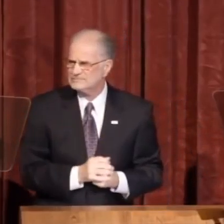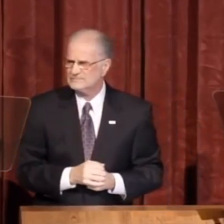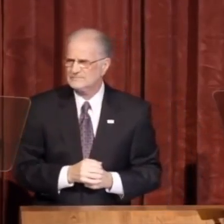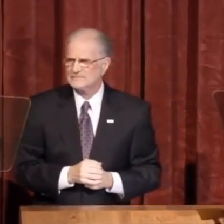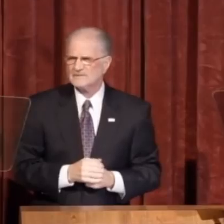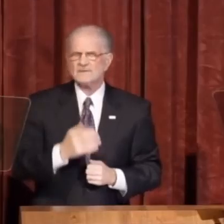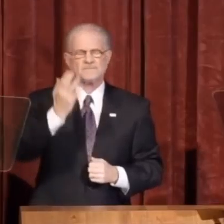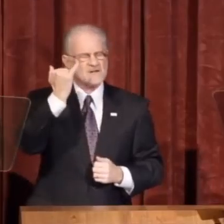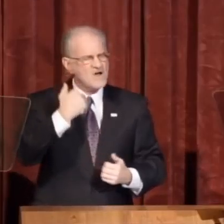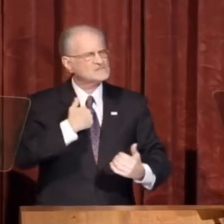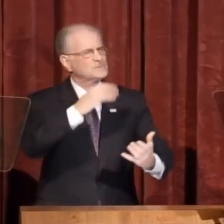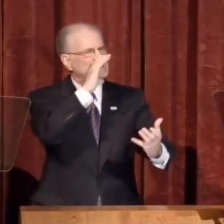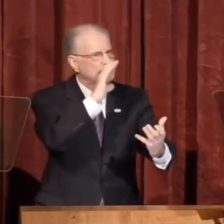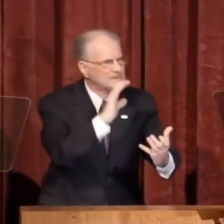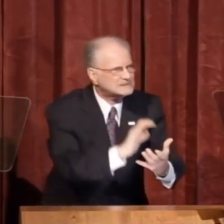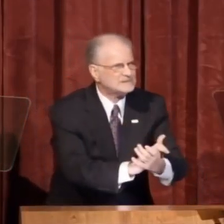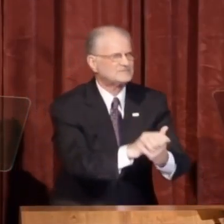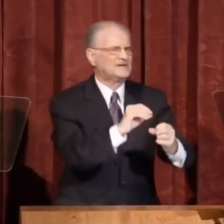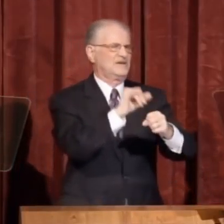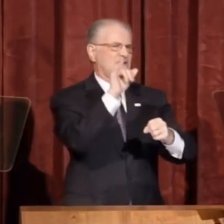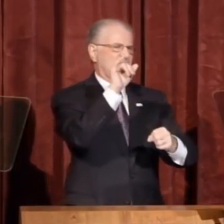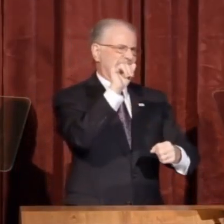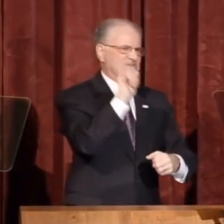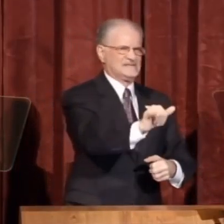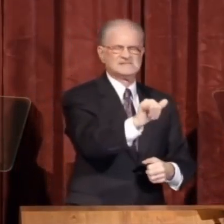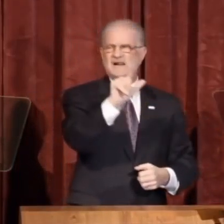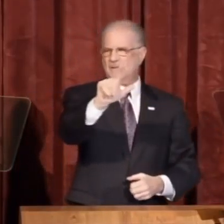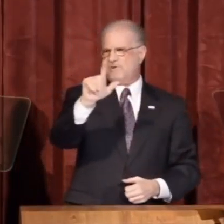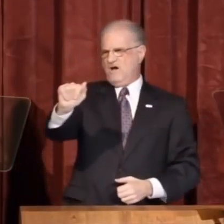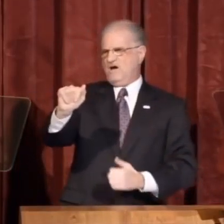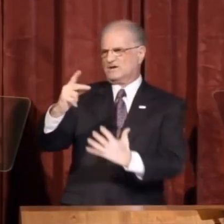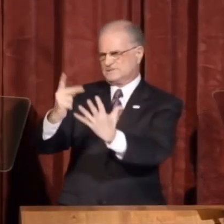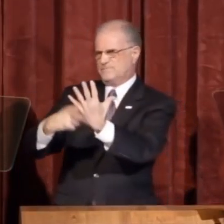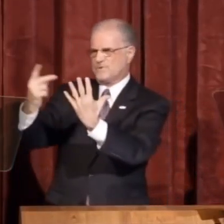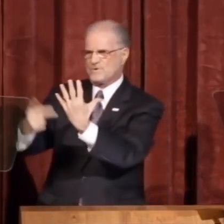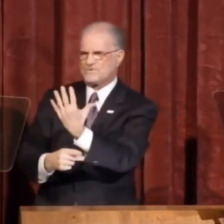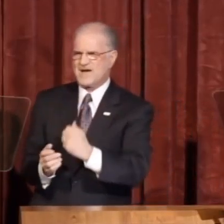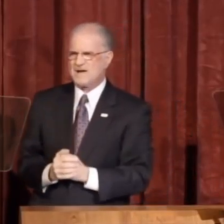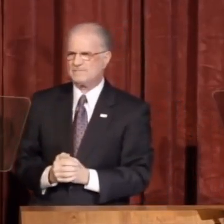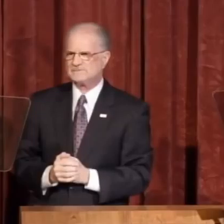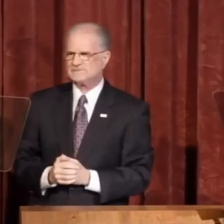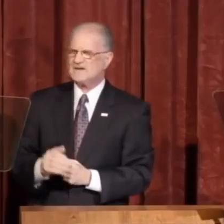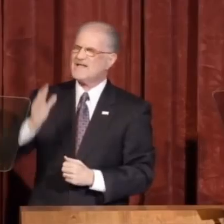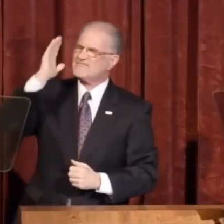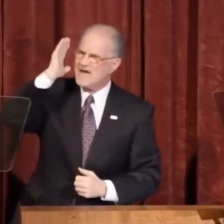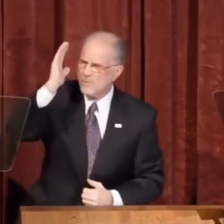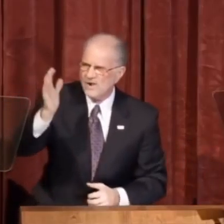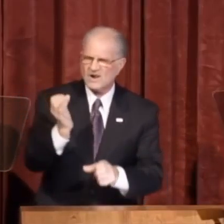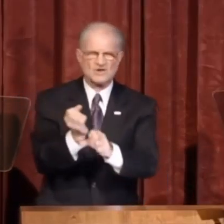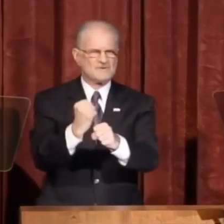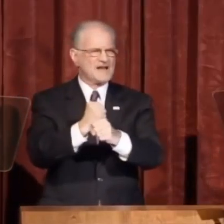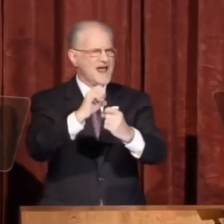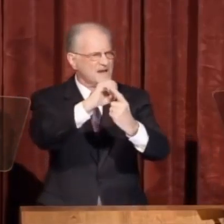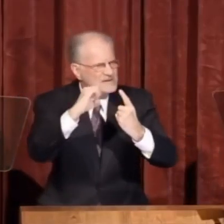We can uniquely prepare those students. And how is that? We have a groundbreaking knowledge,